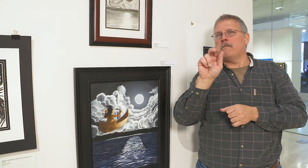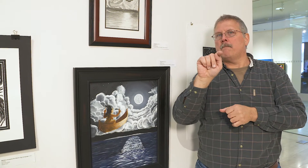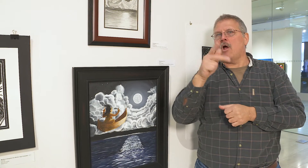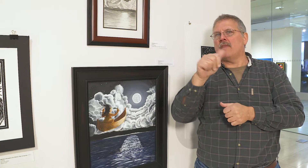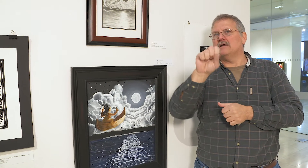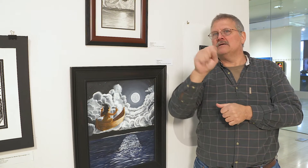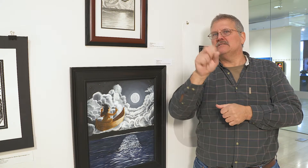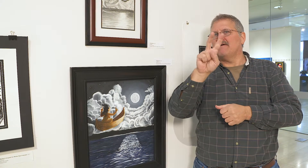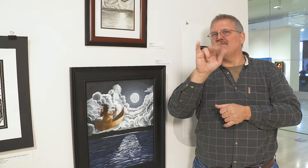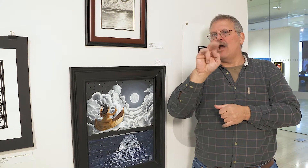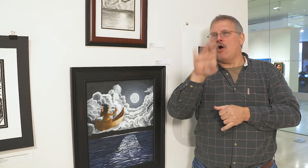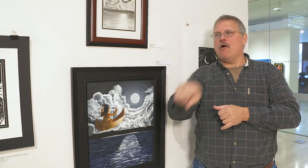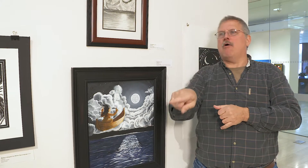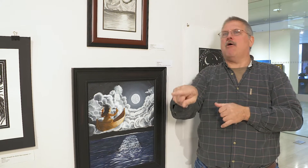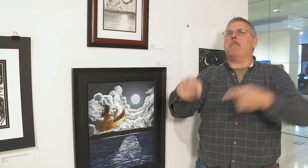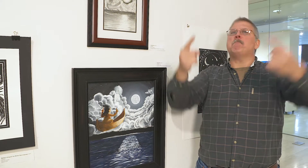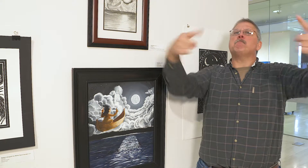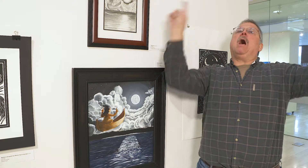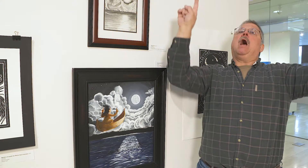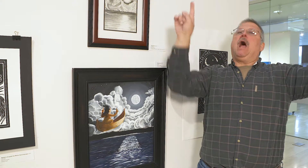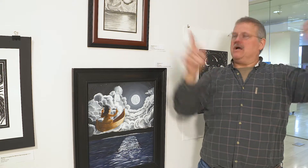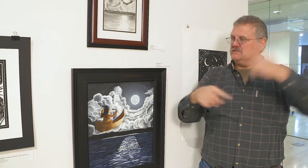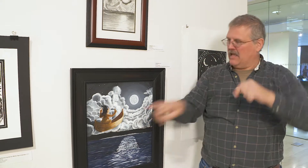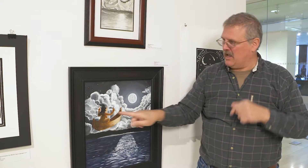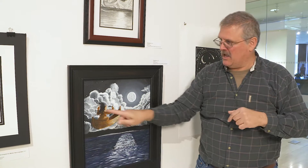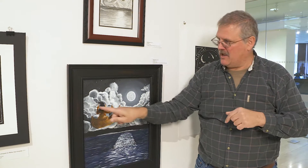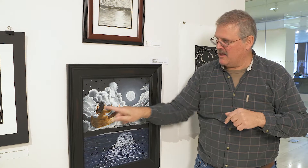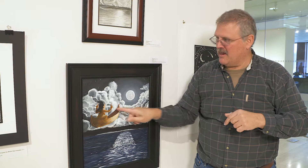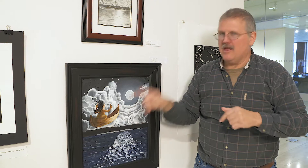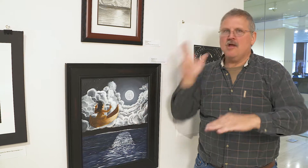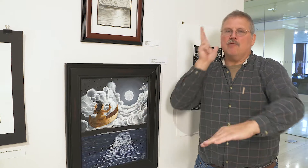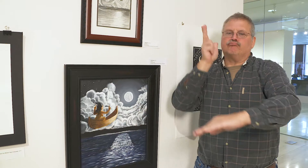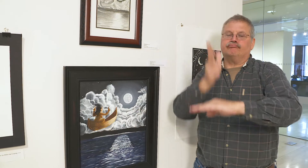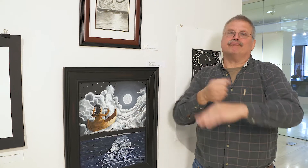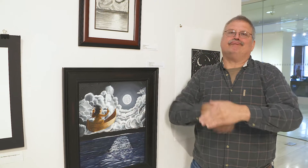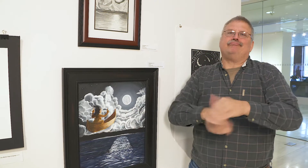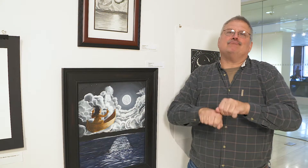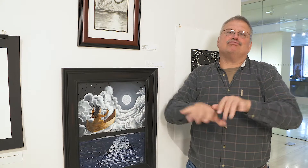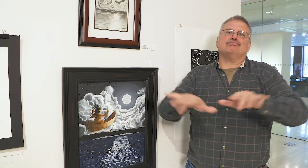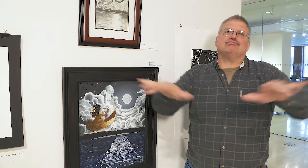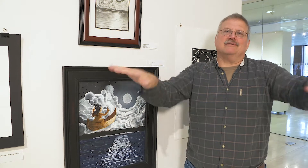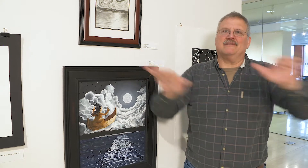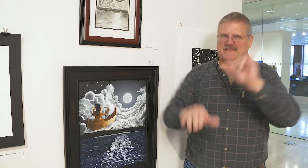That island was Martha's Vineyard, and here you see she signs "PAH" or success at last.